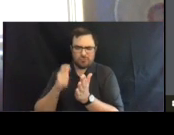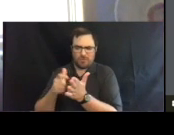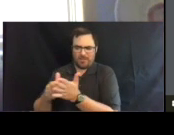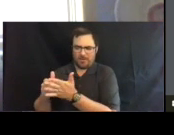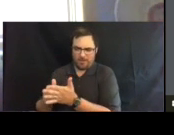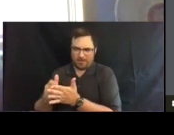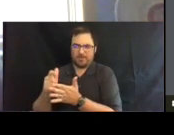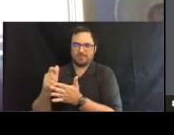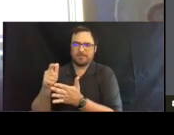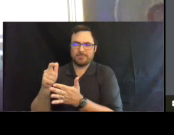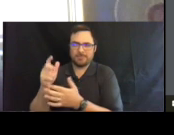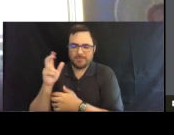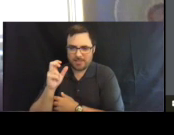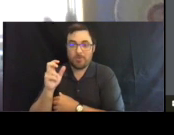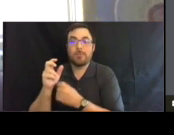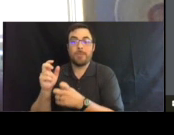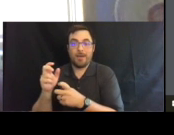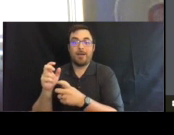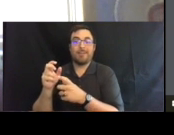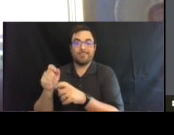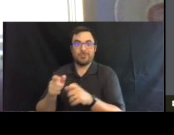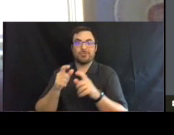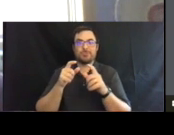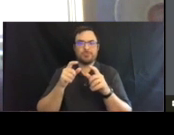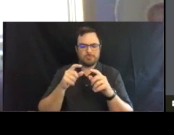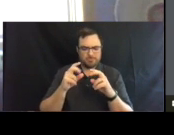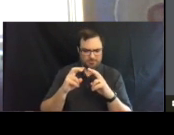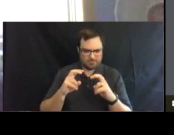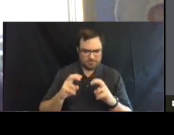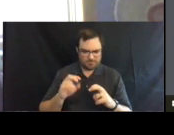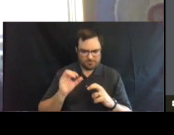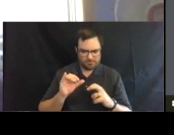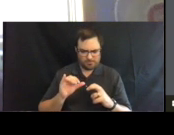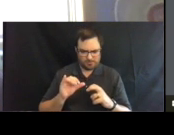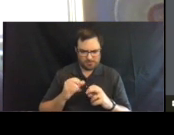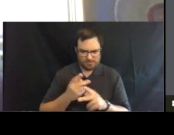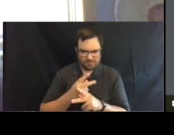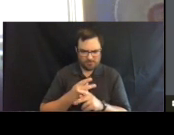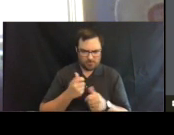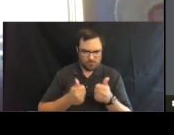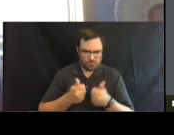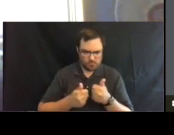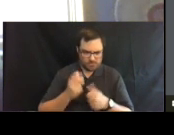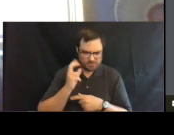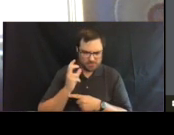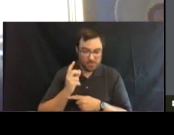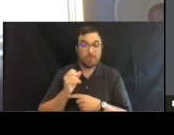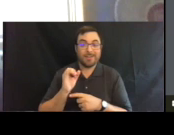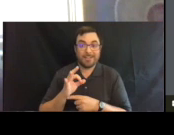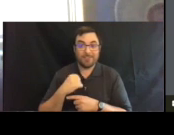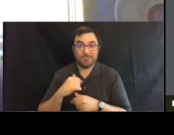But in order for them to be able to discriminate one sound from another, especially if they share the same first format,